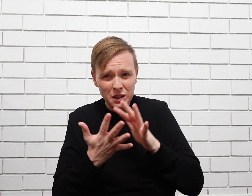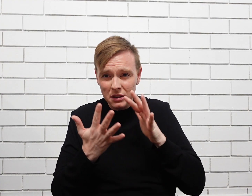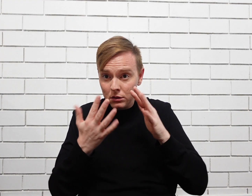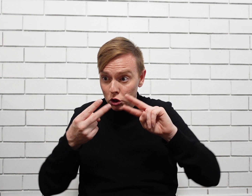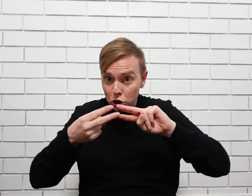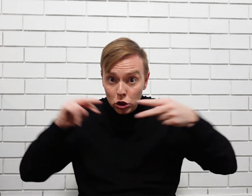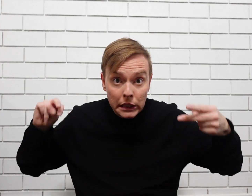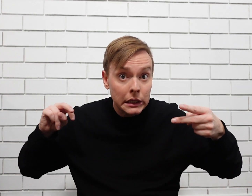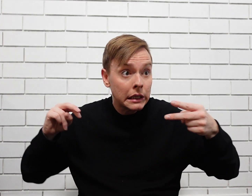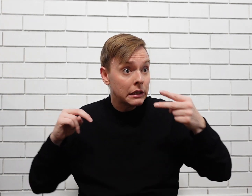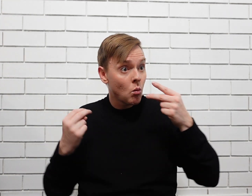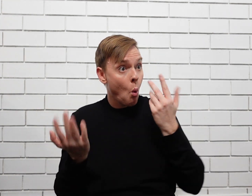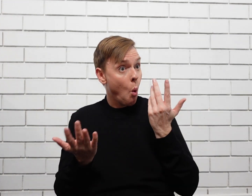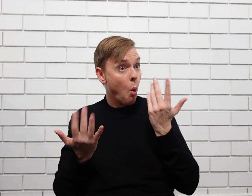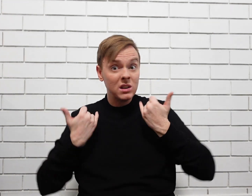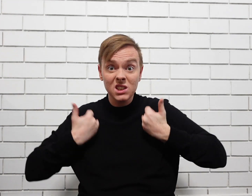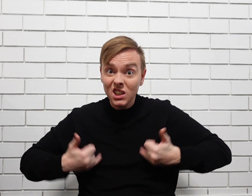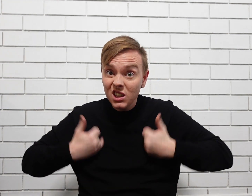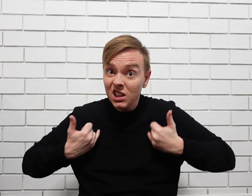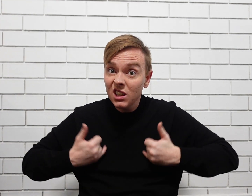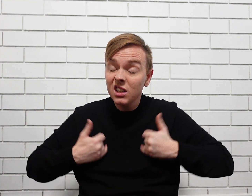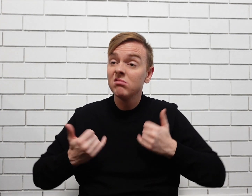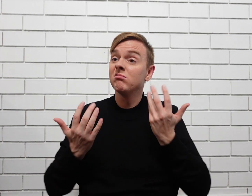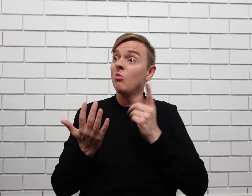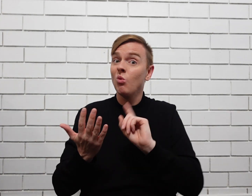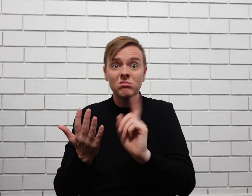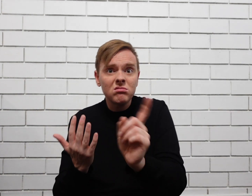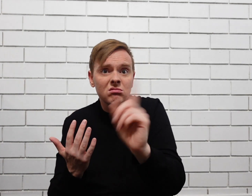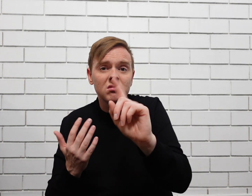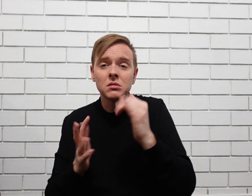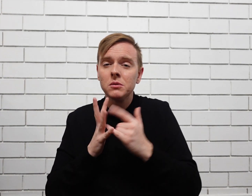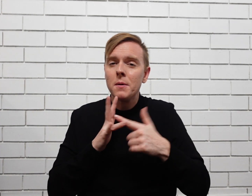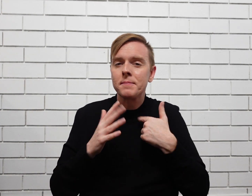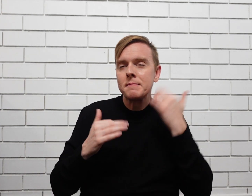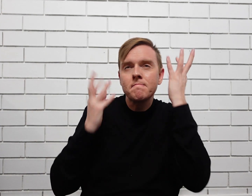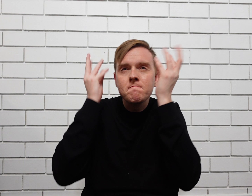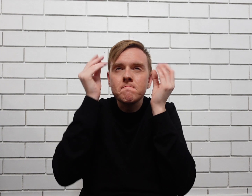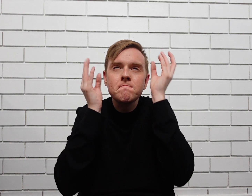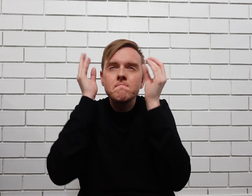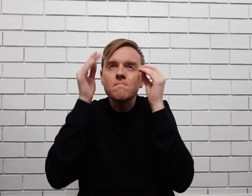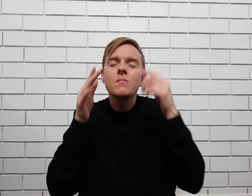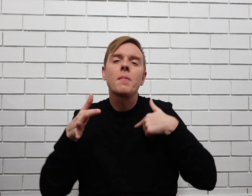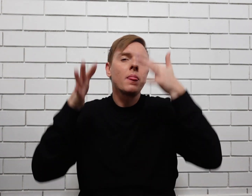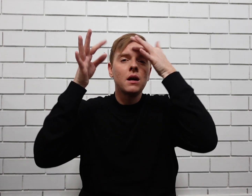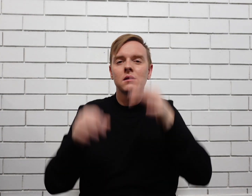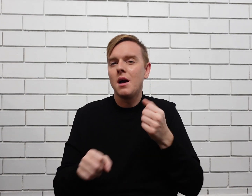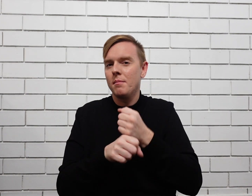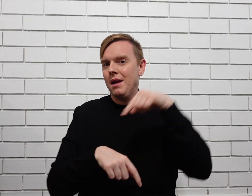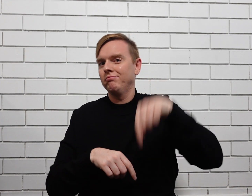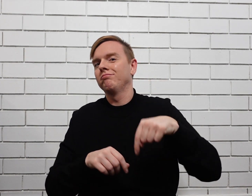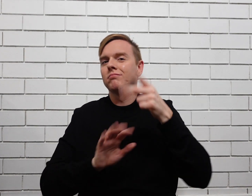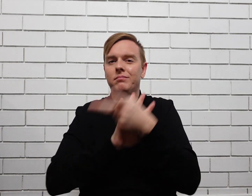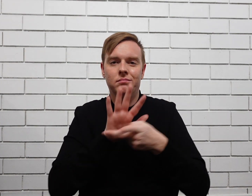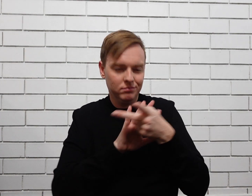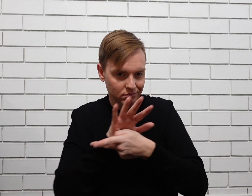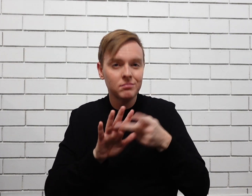I often got asked if it was due to genetic or illness during my birth. I've been thinking a lot about it and decided to make this video.